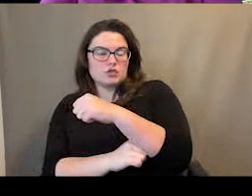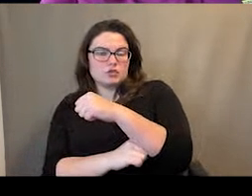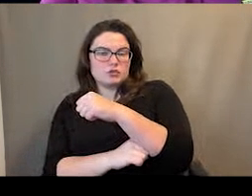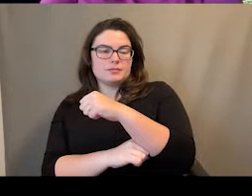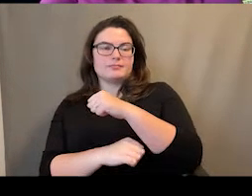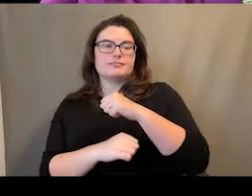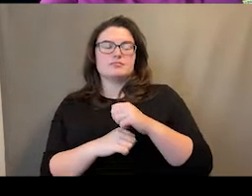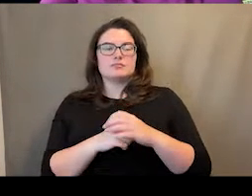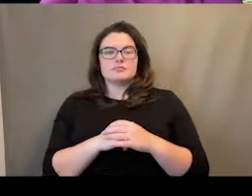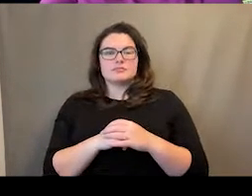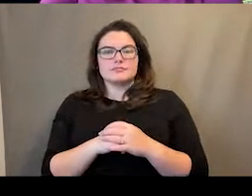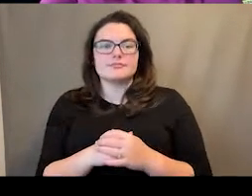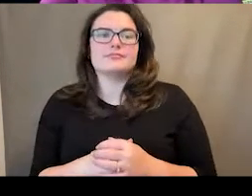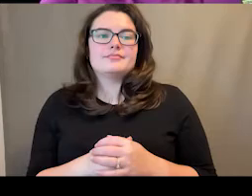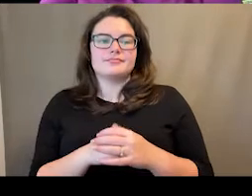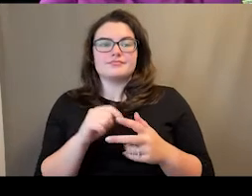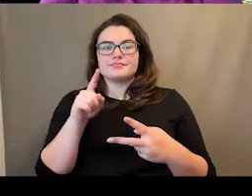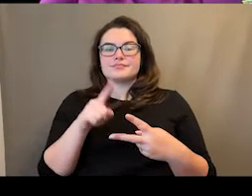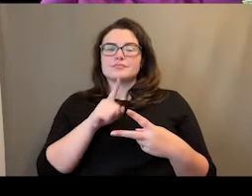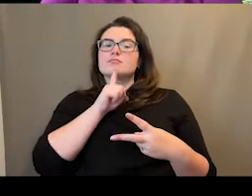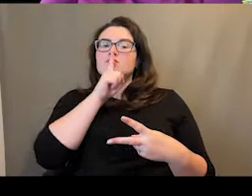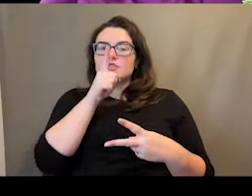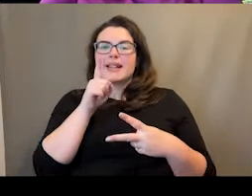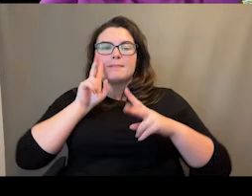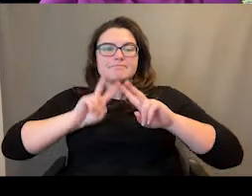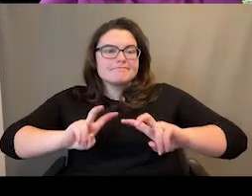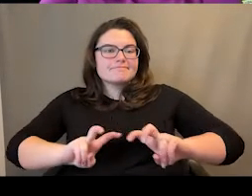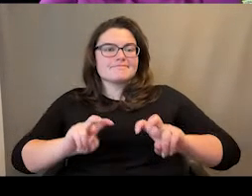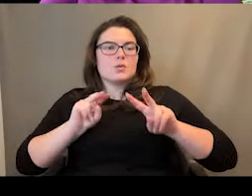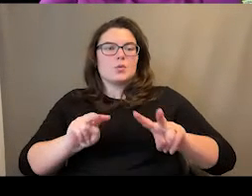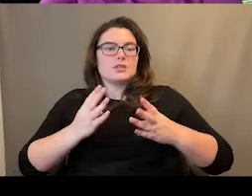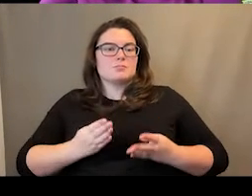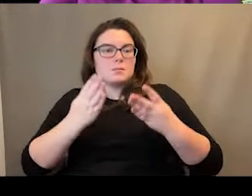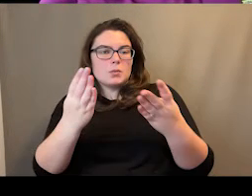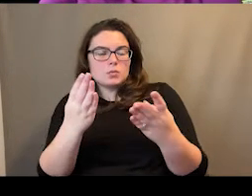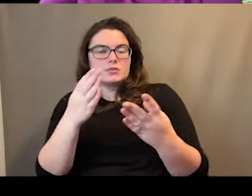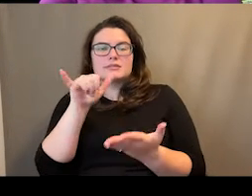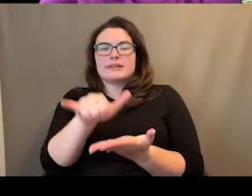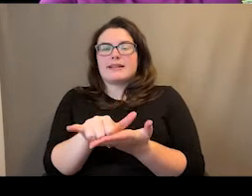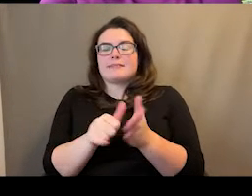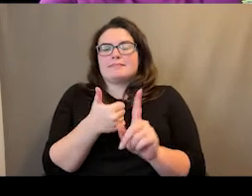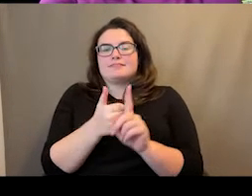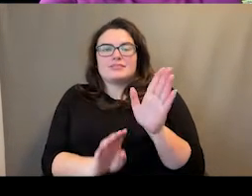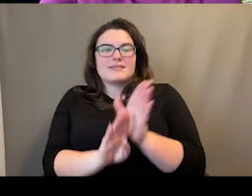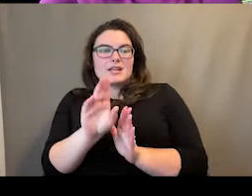This track really looks at proposals that develop data resources,